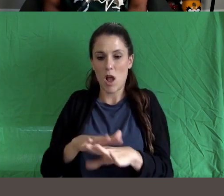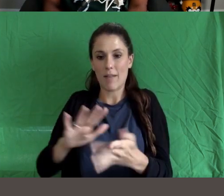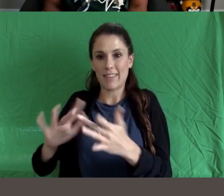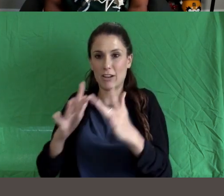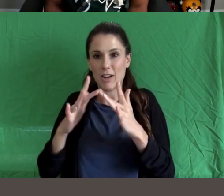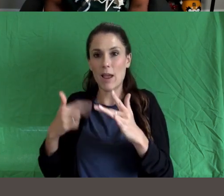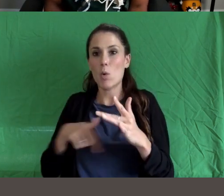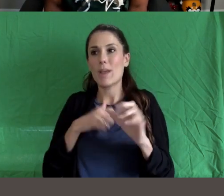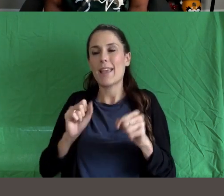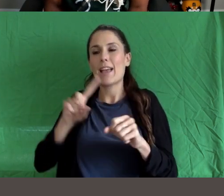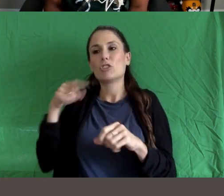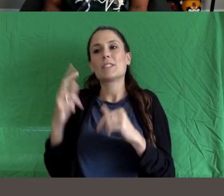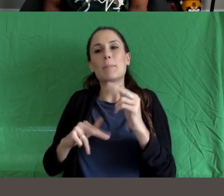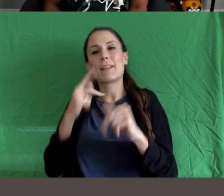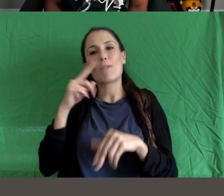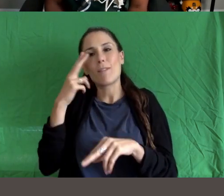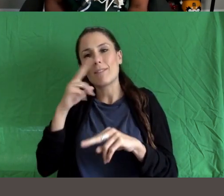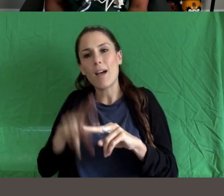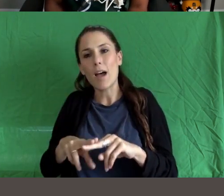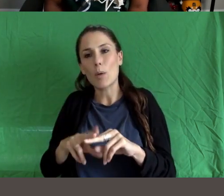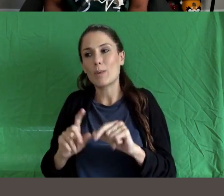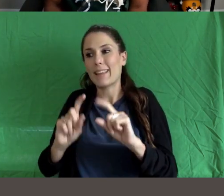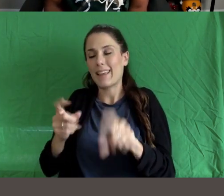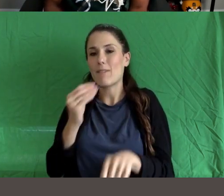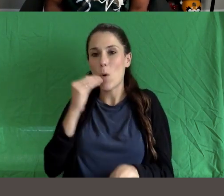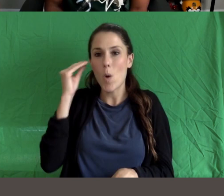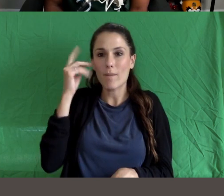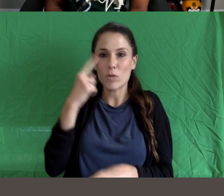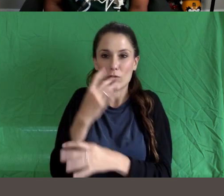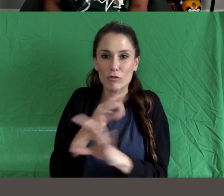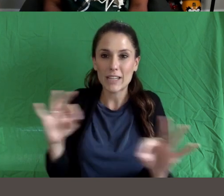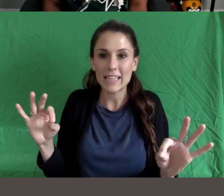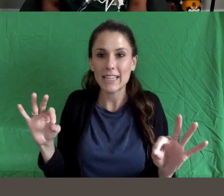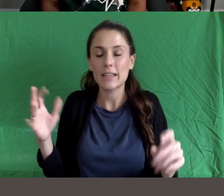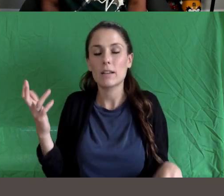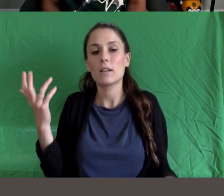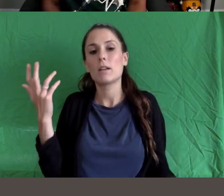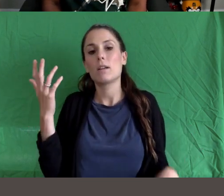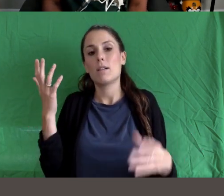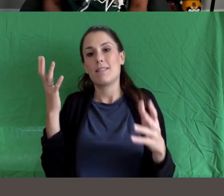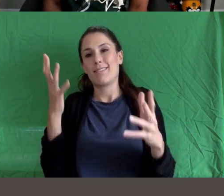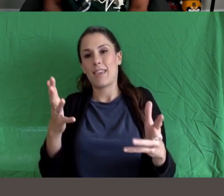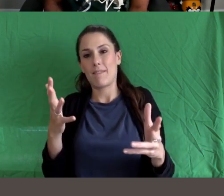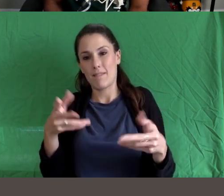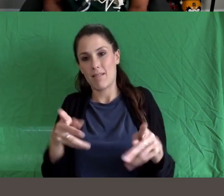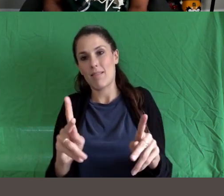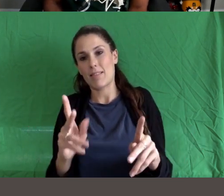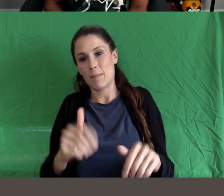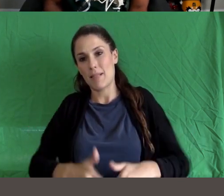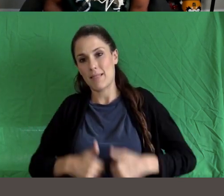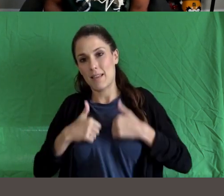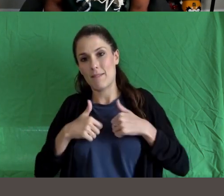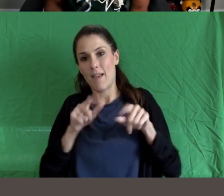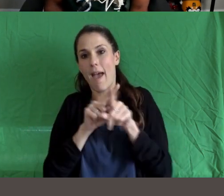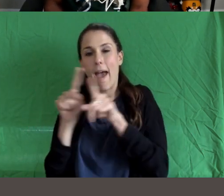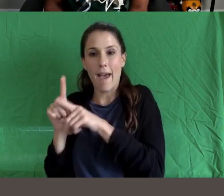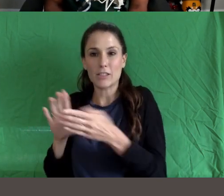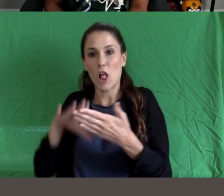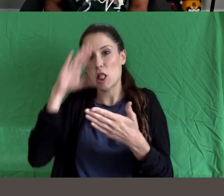the sake of building them, give them a home for free, and then let them live as learning examples